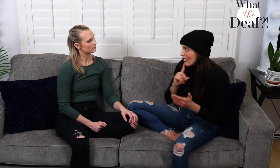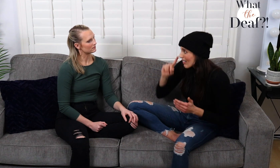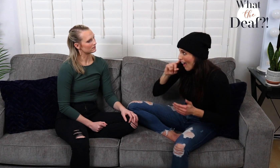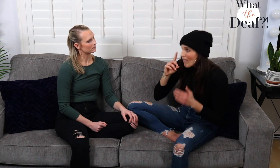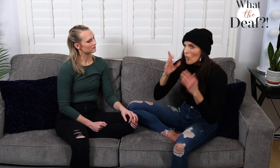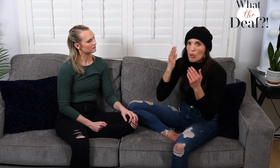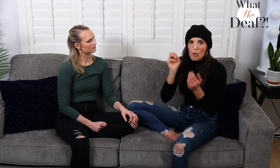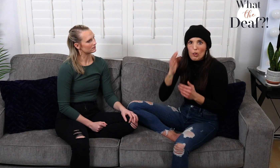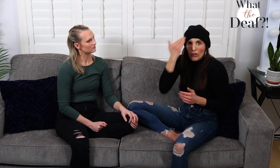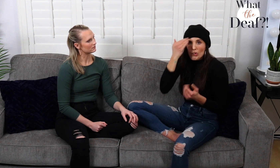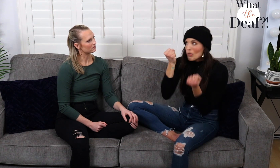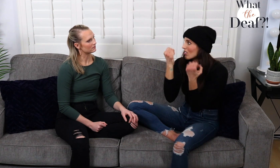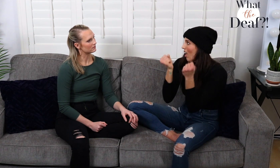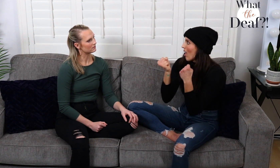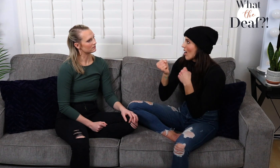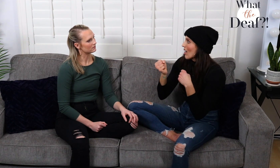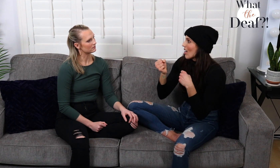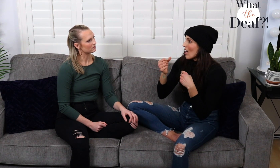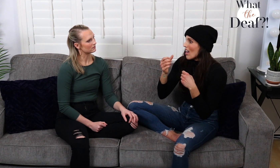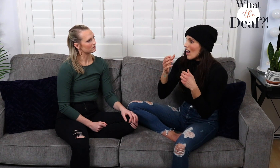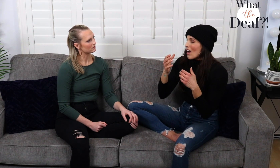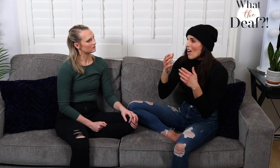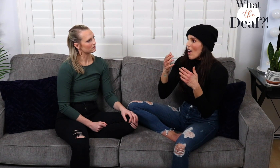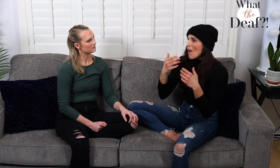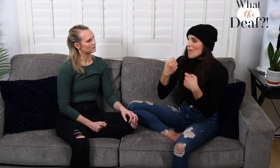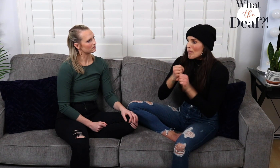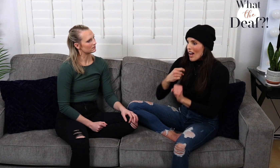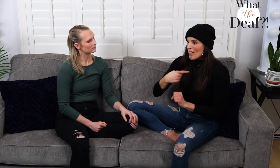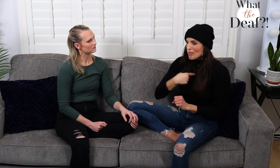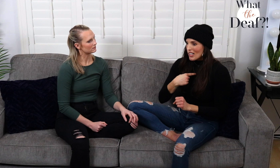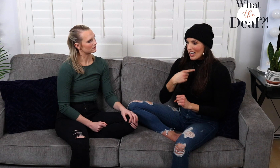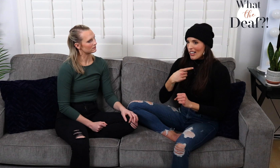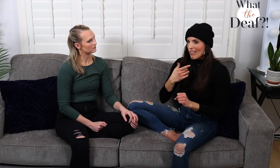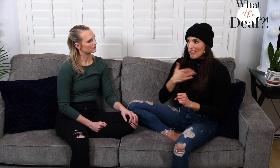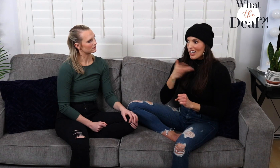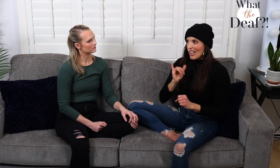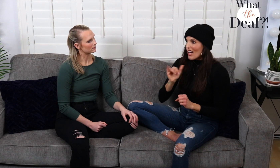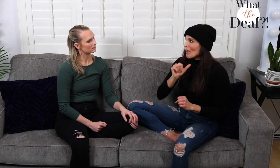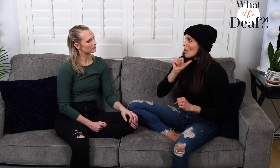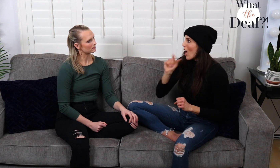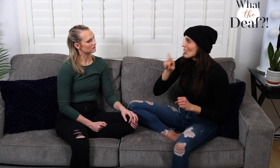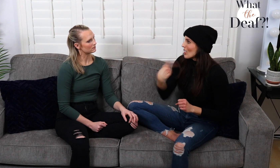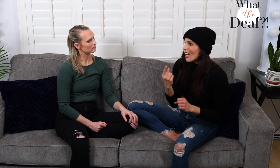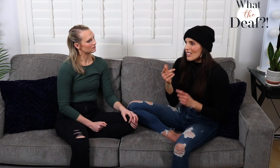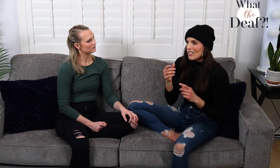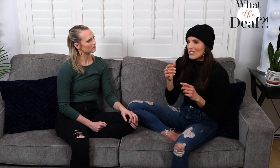And everybody on the team was Deaf, or they knew Sign Language and it made me feel like I'm